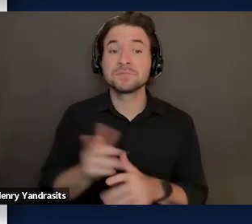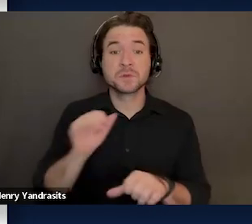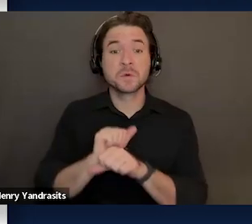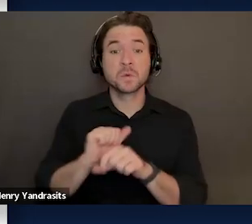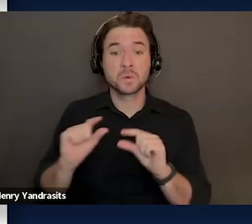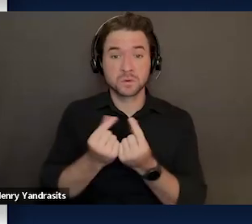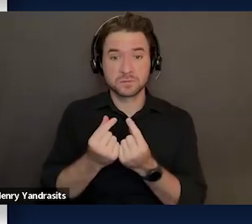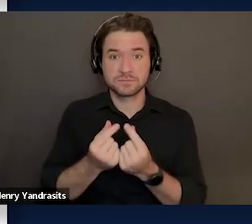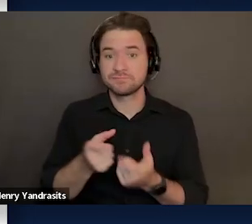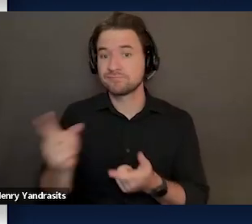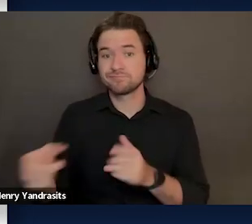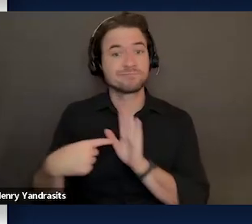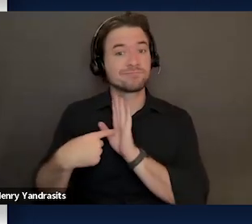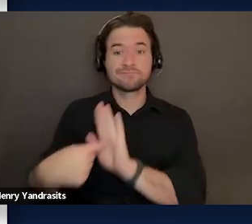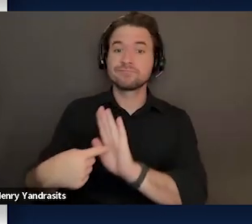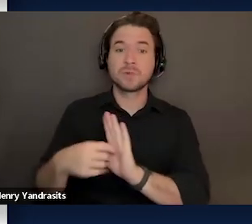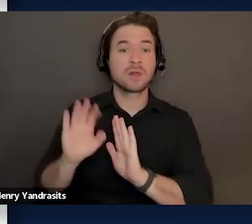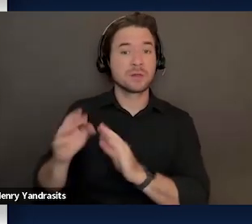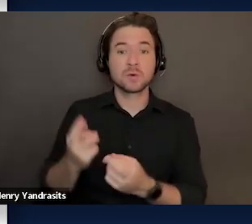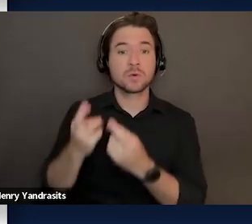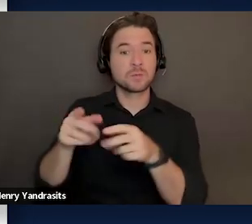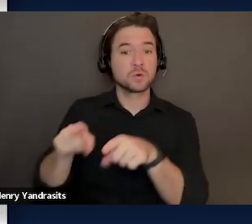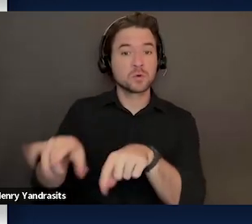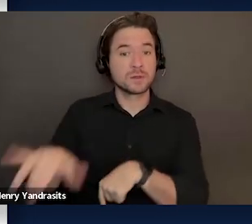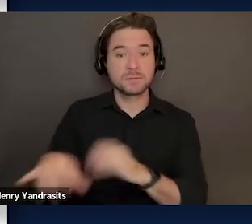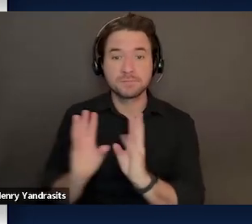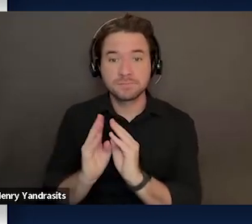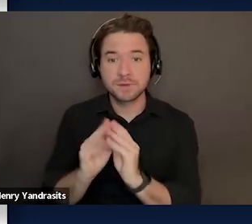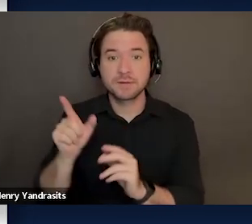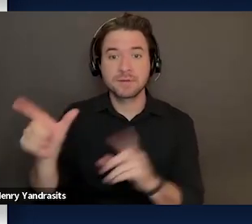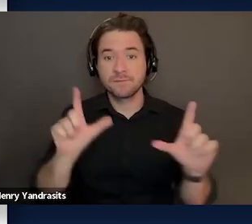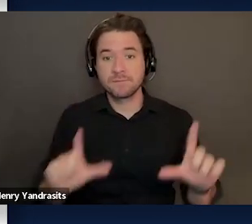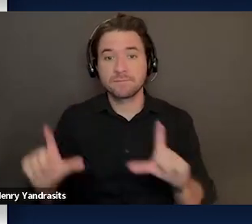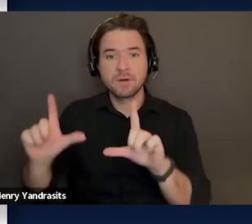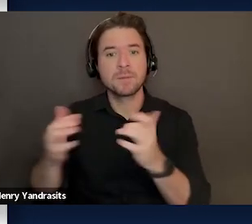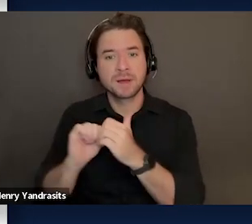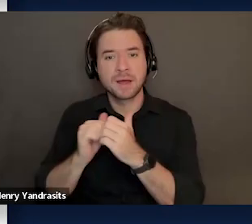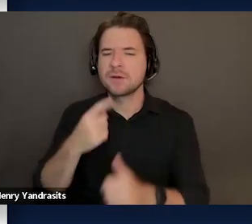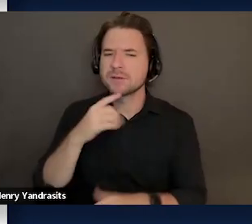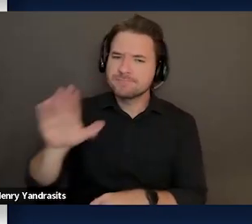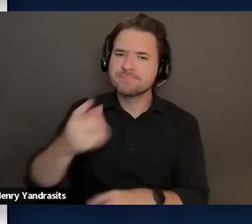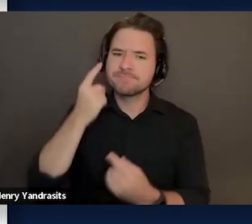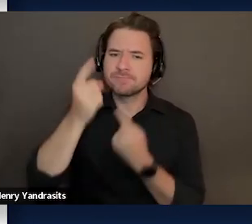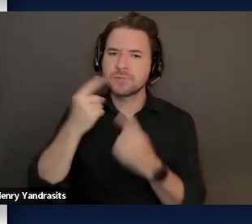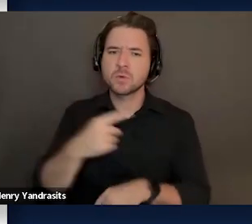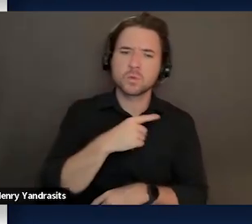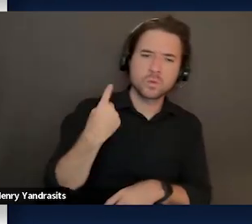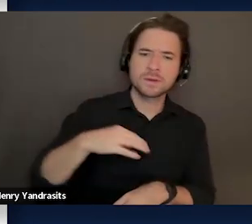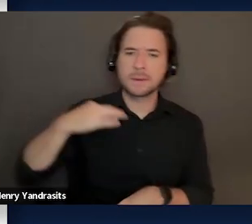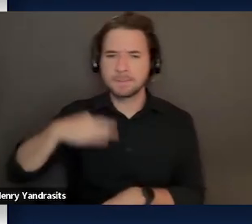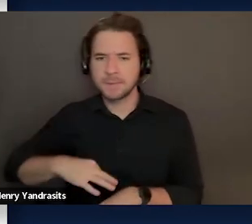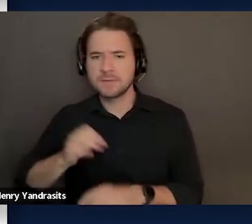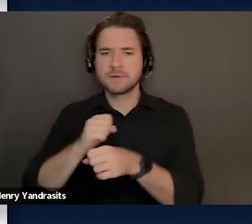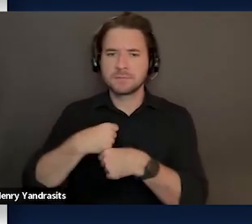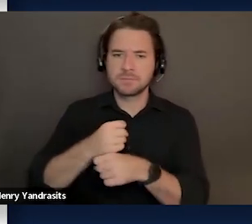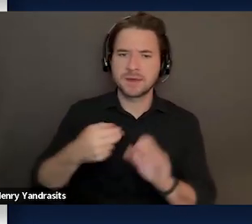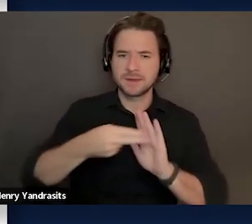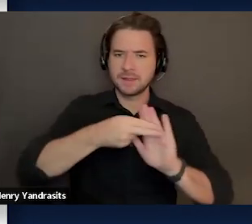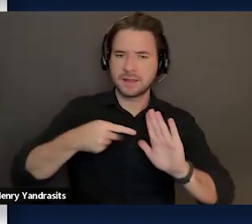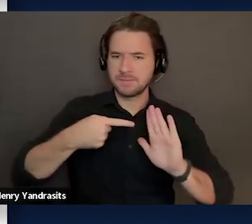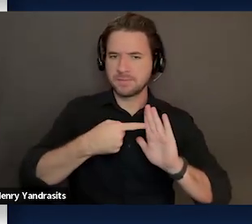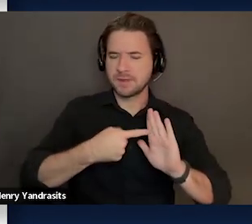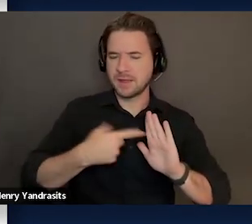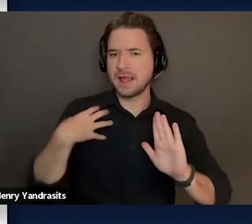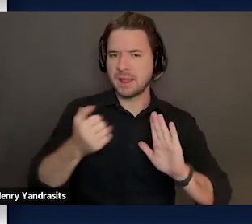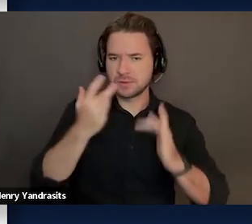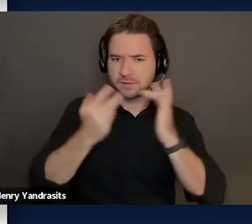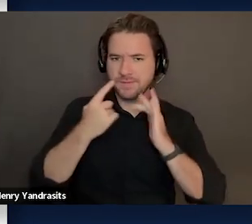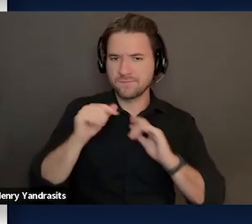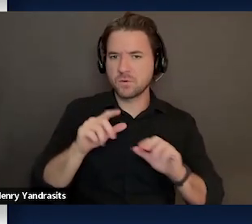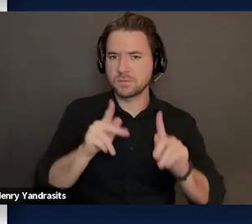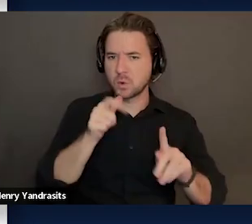Uh, the workgroup, so, is presenting their recommendation at this meeting, and they frame it in terms of, let's think about the risks and benefits of making a health disparities designation for disabled people.